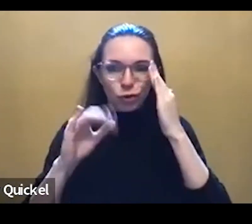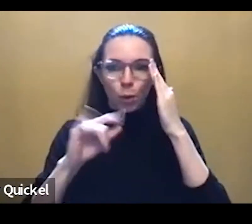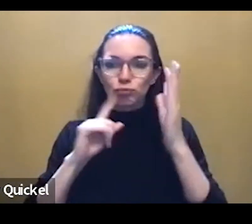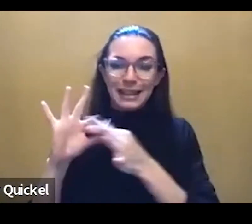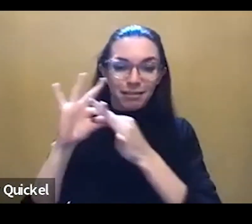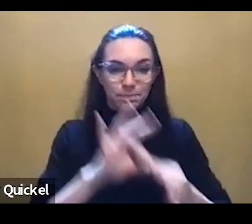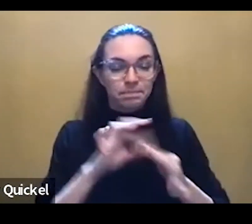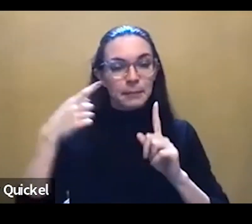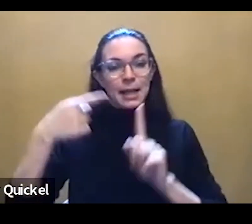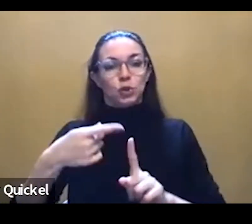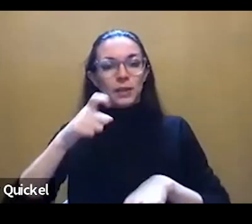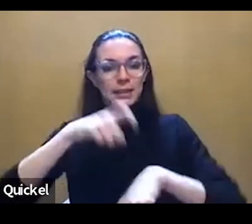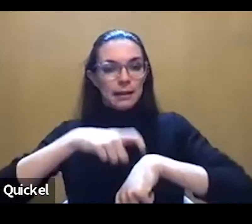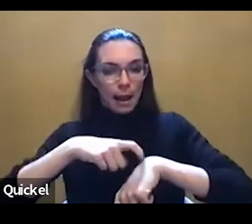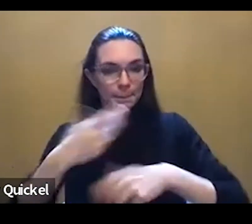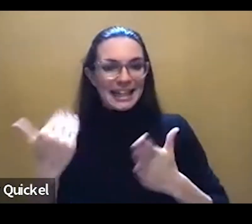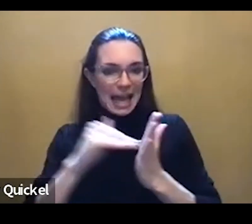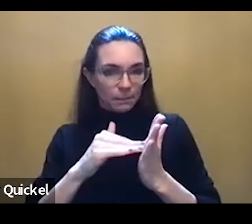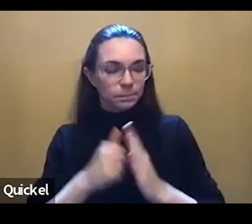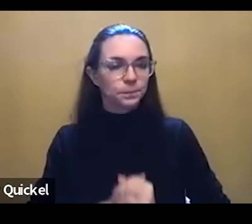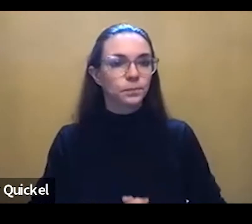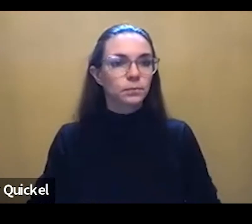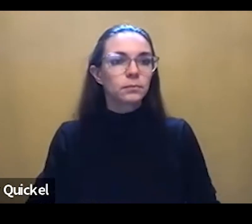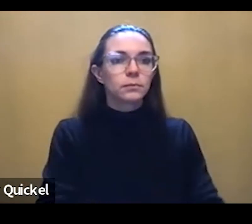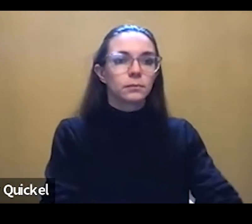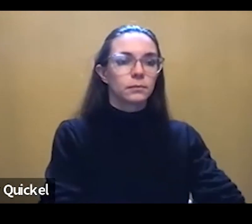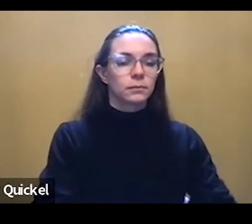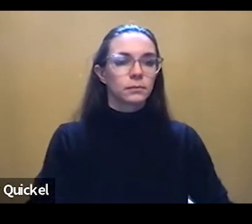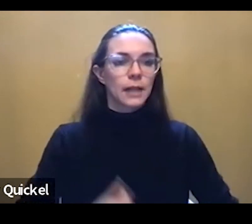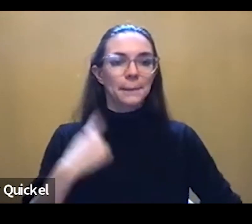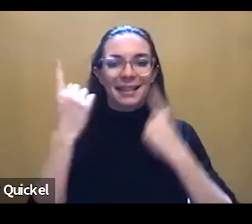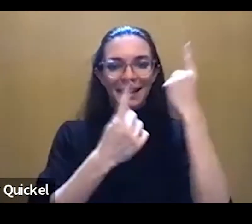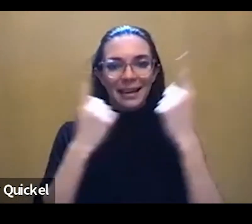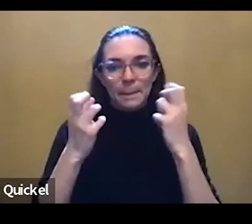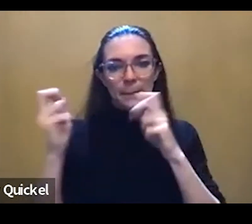the time again. Marc: I'm thinking back